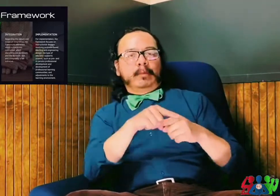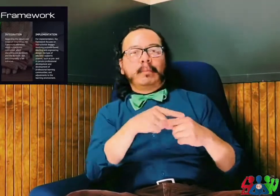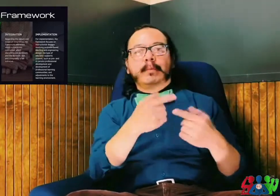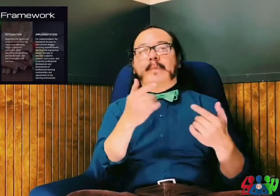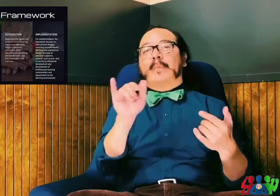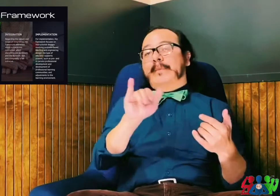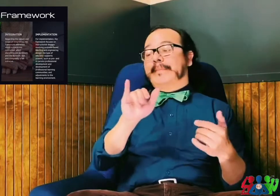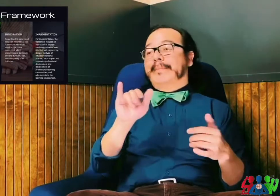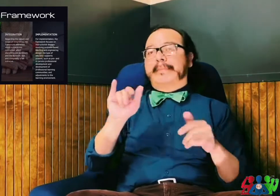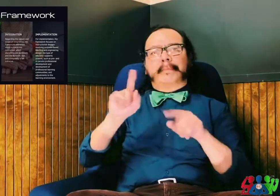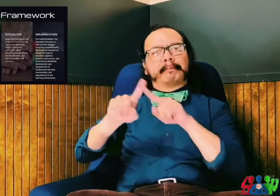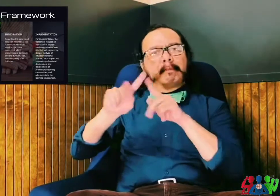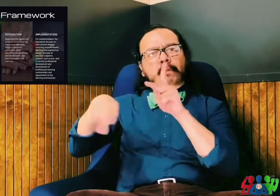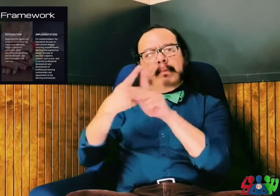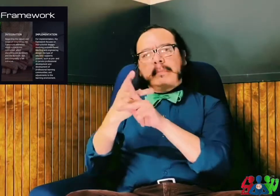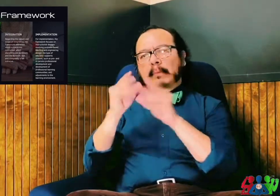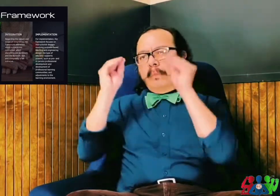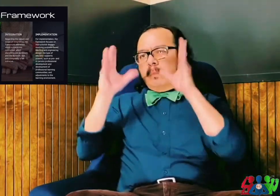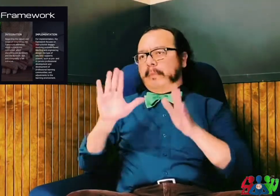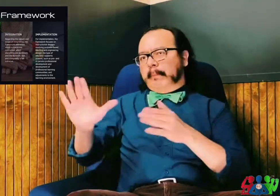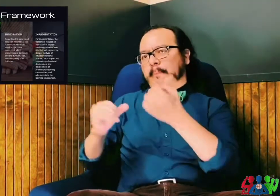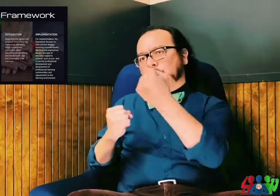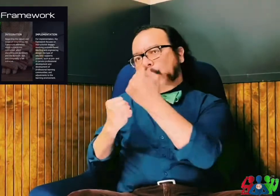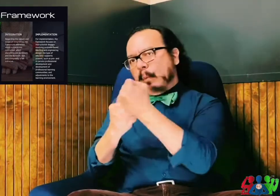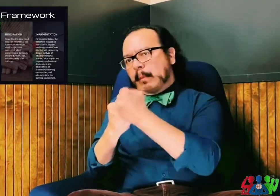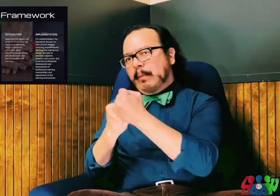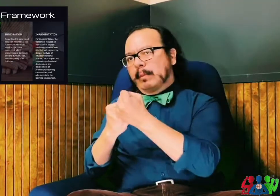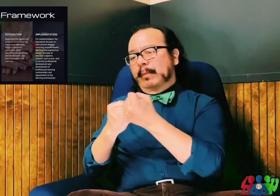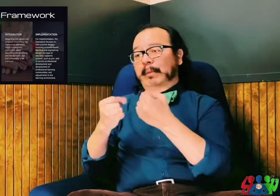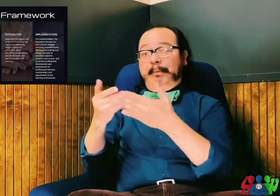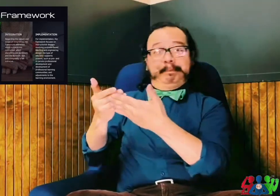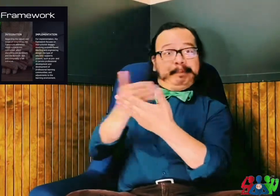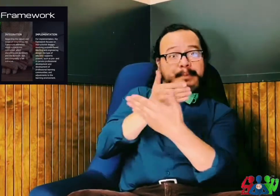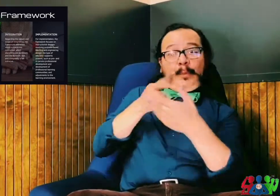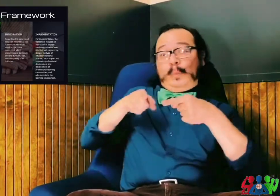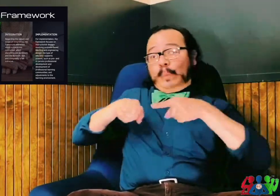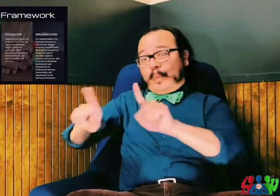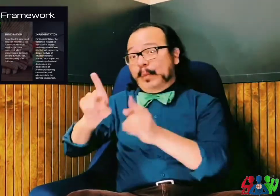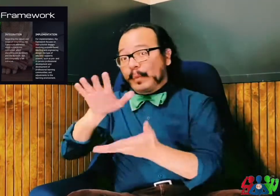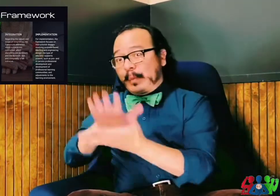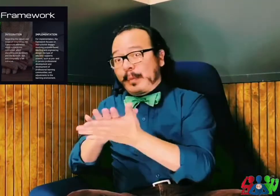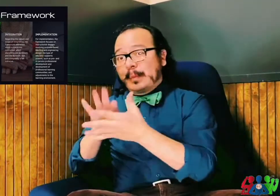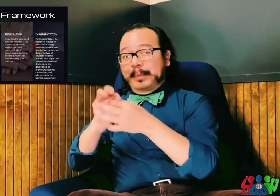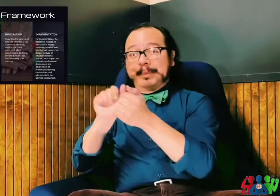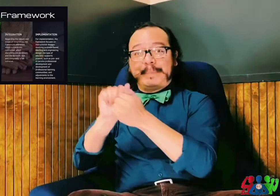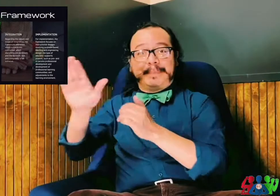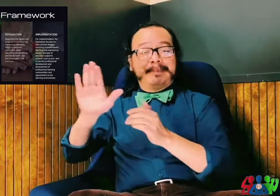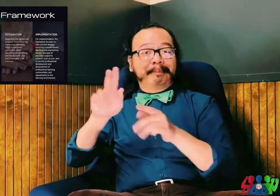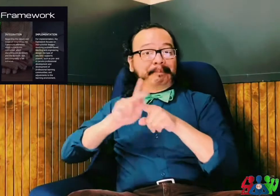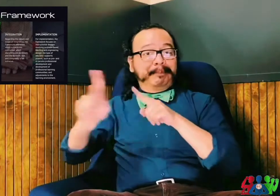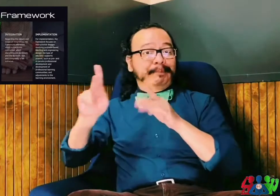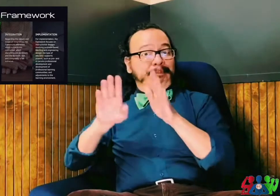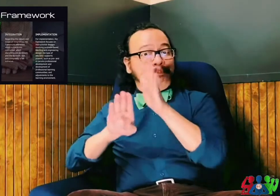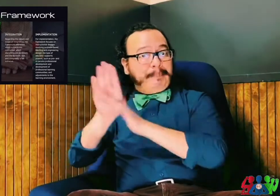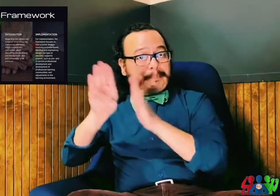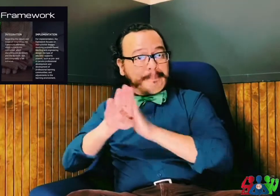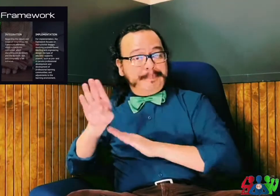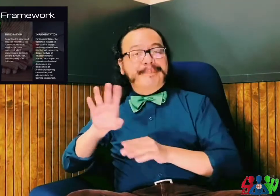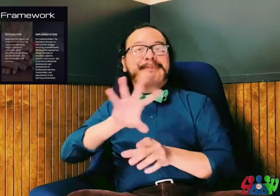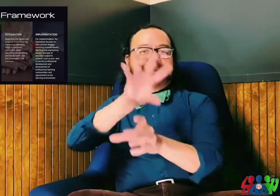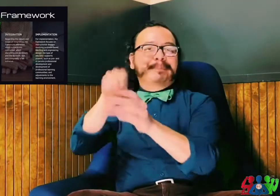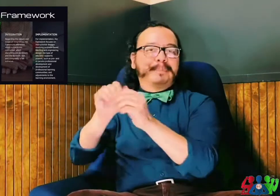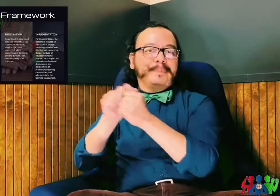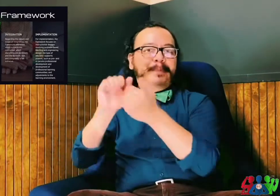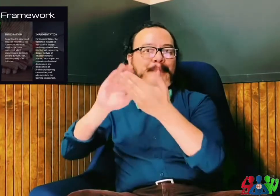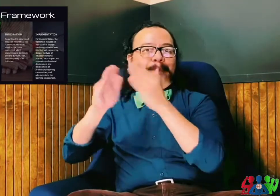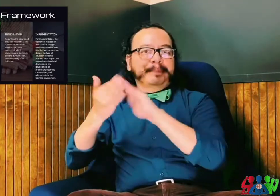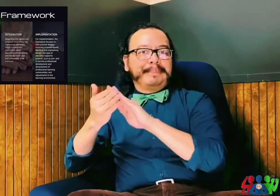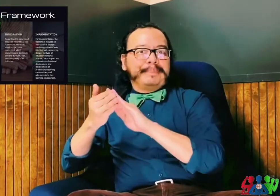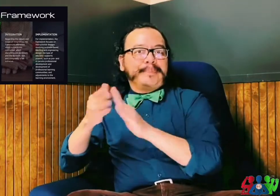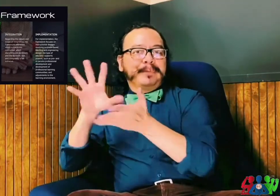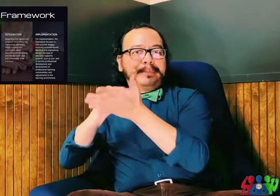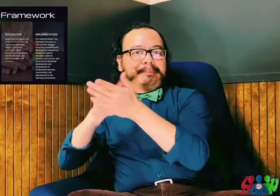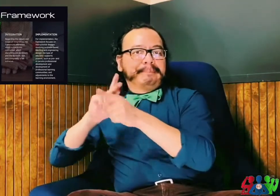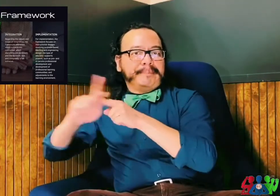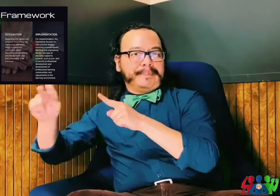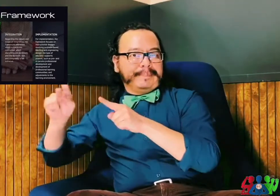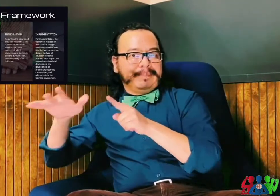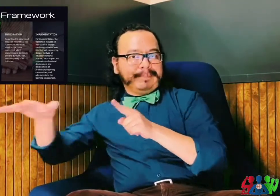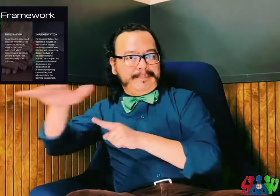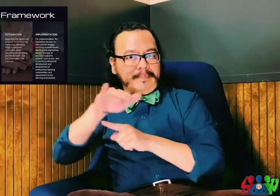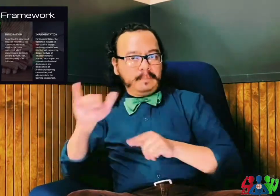the type of educator supports present, such as pre- and in-service professional development and development of professional learning communities;